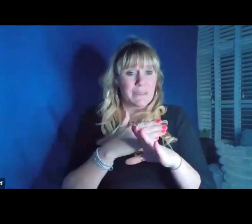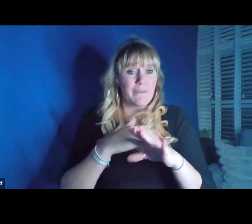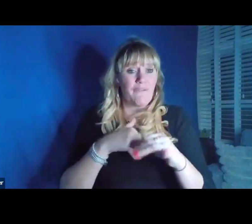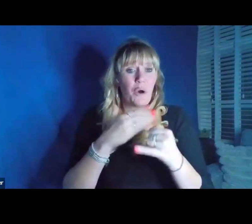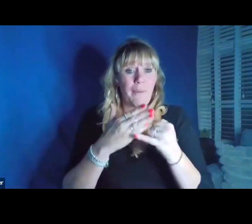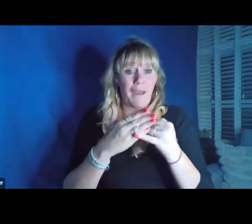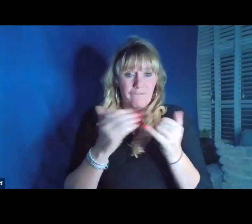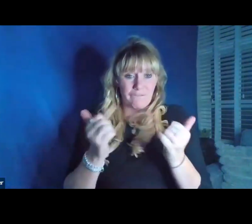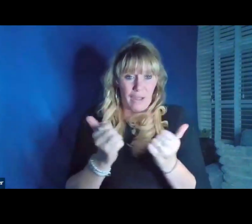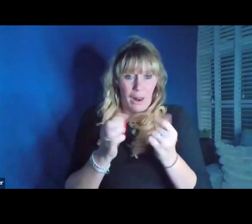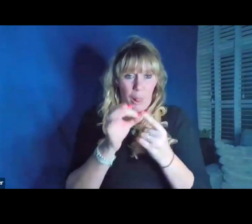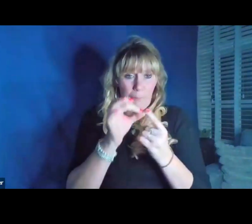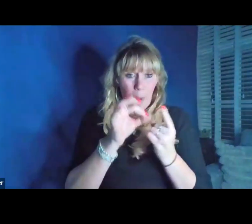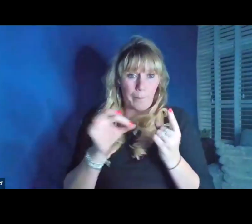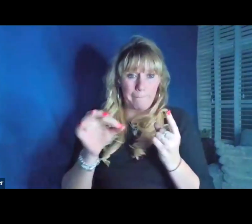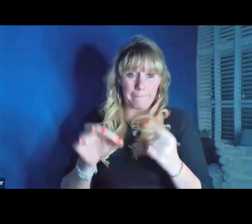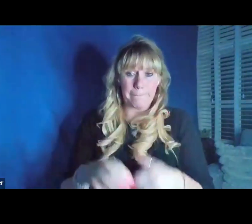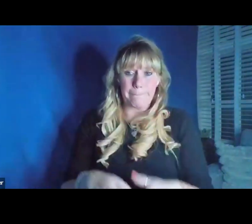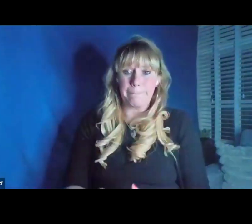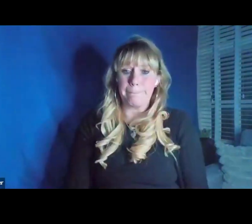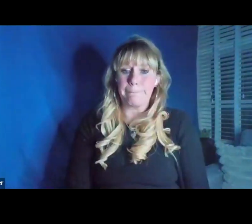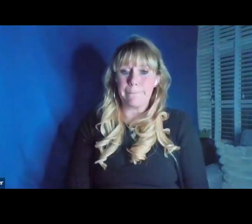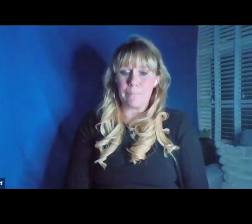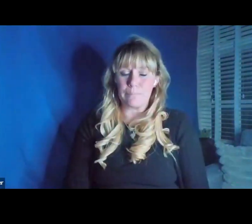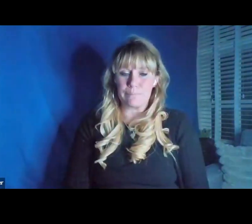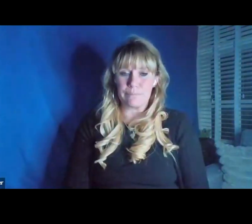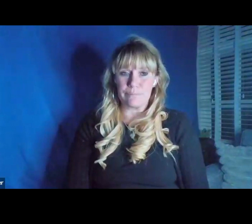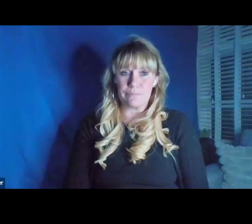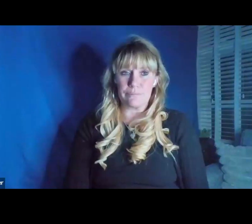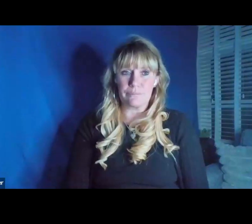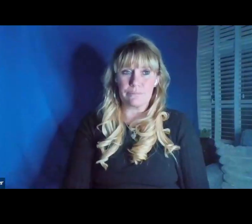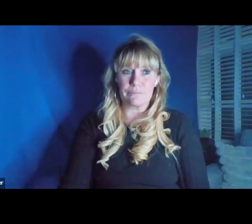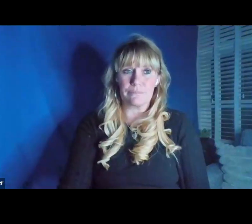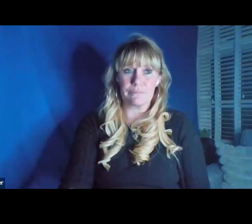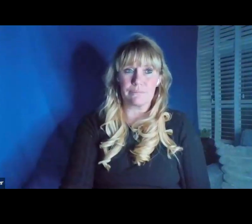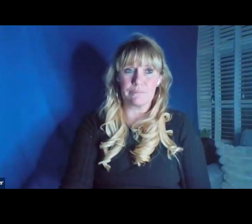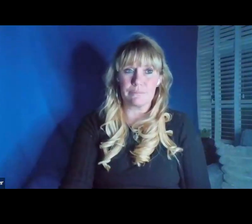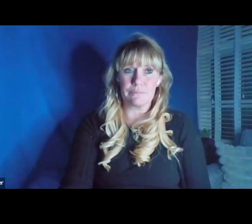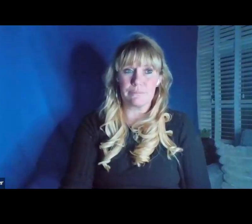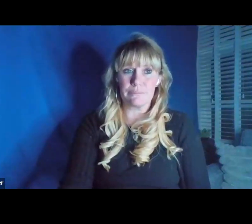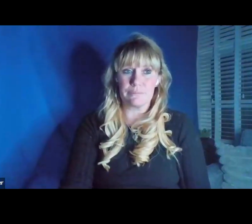yes which is in the book,